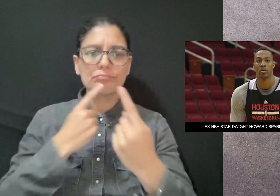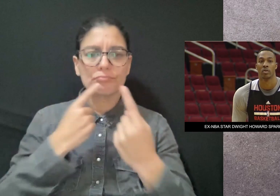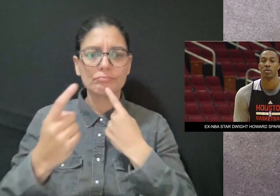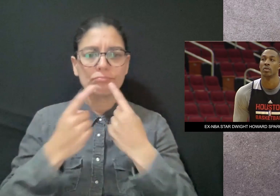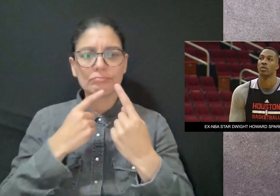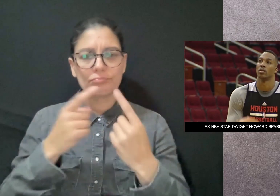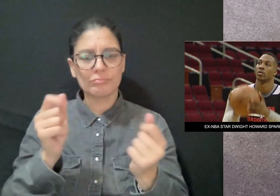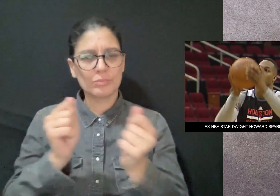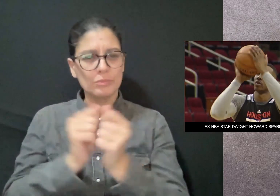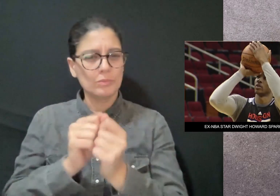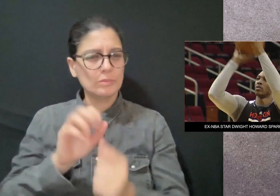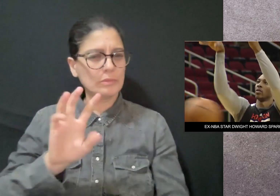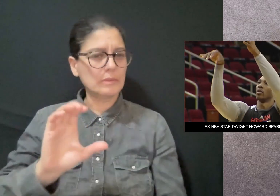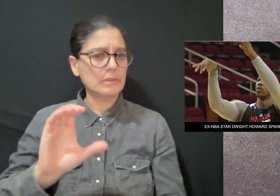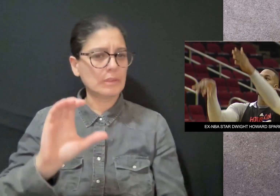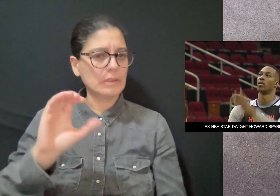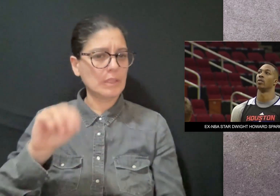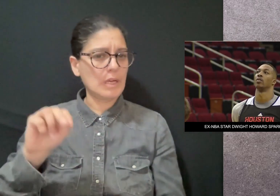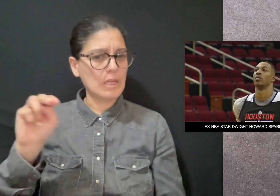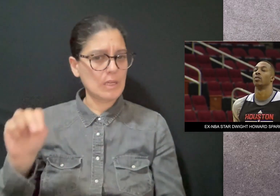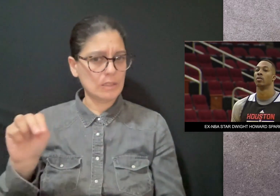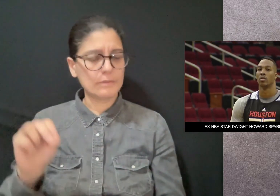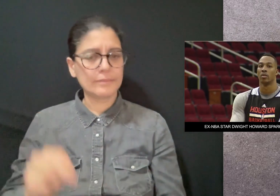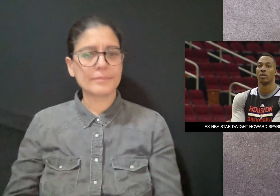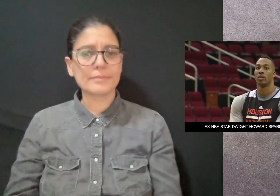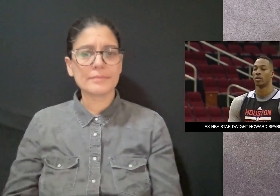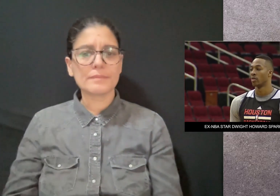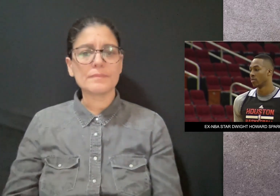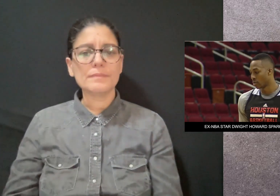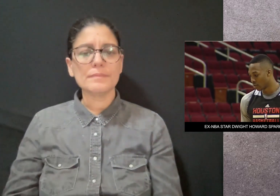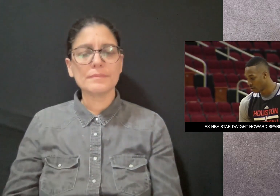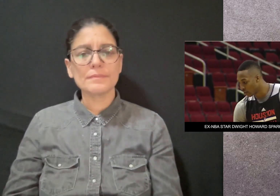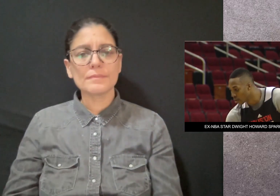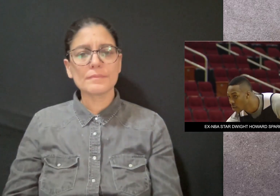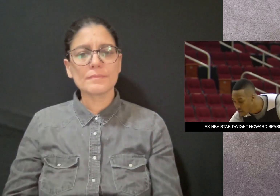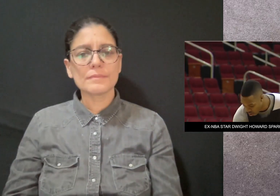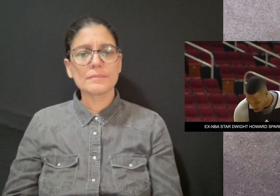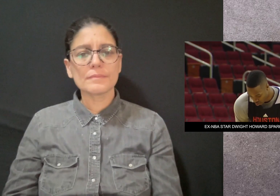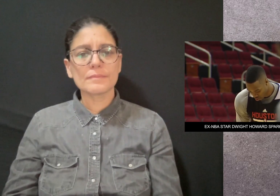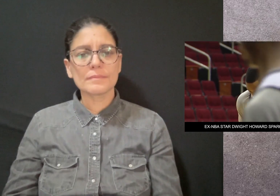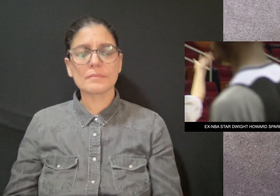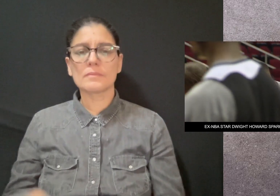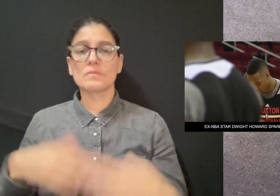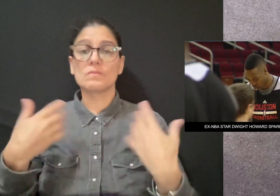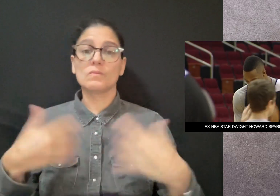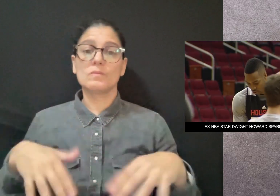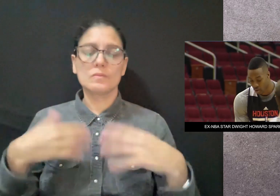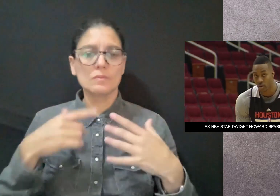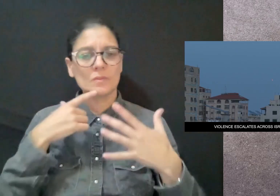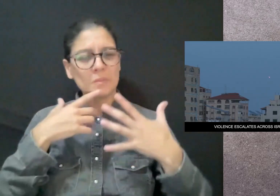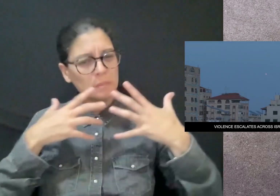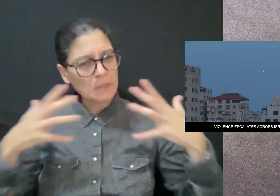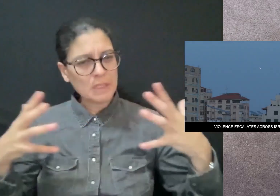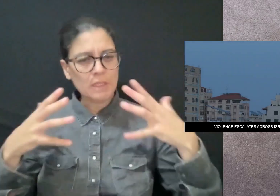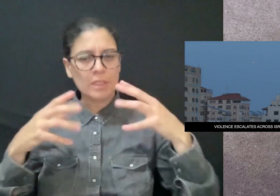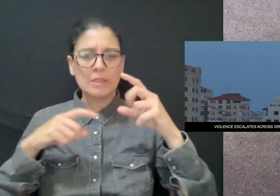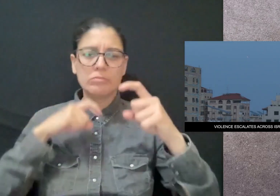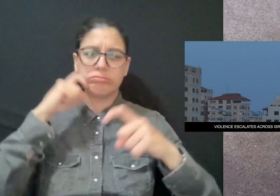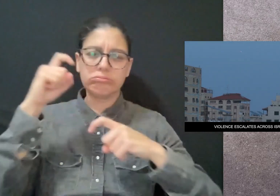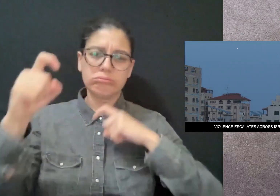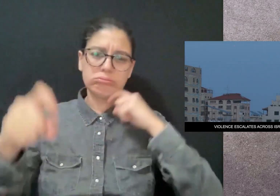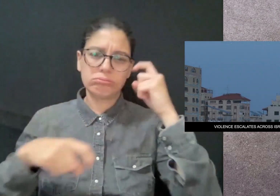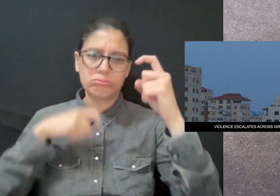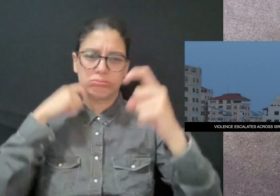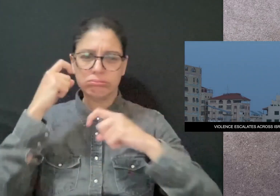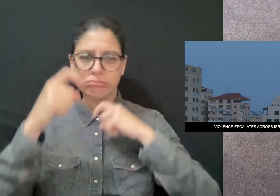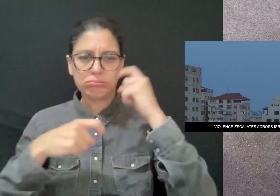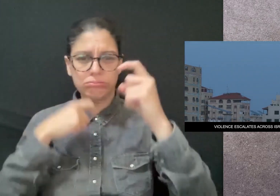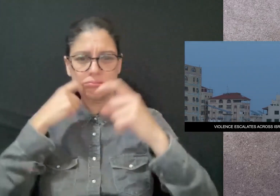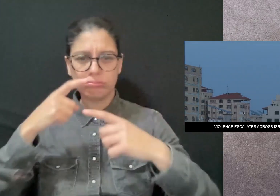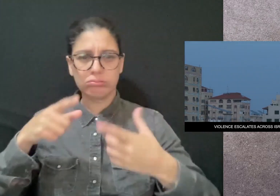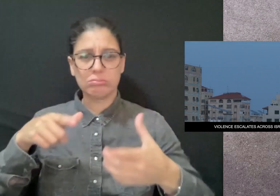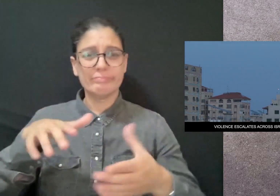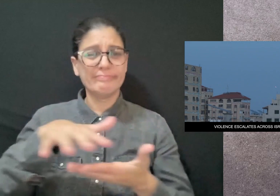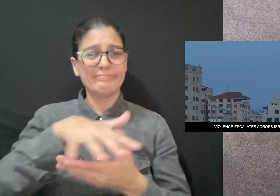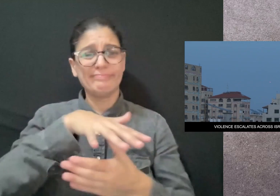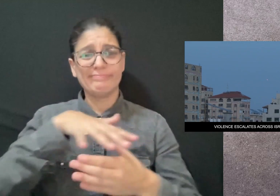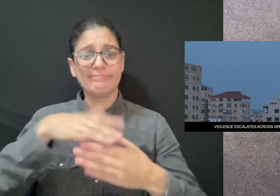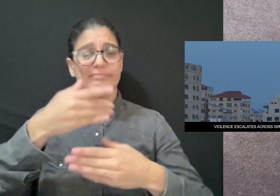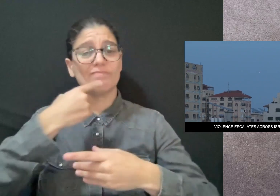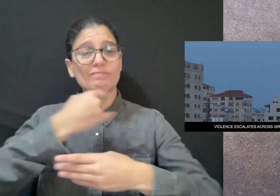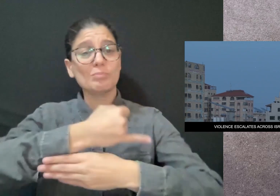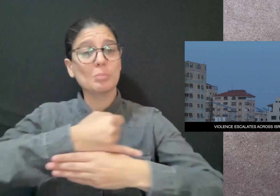for comment from CNN the worst escalation of violence across the